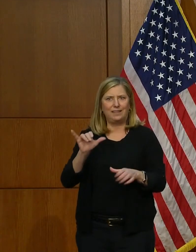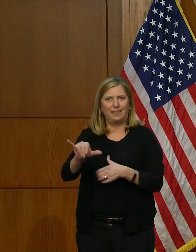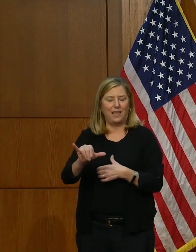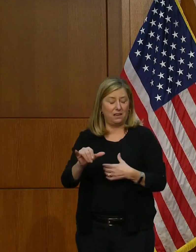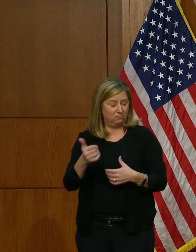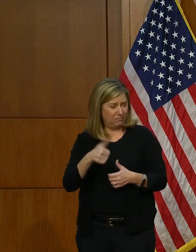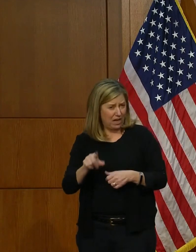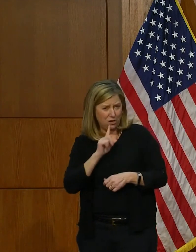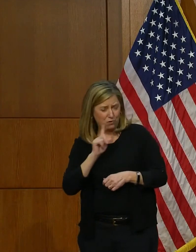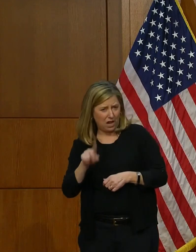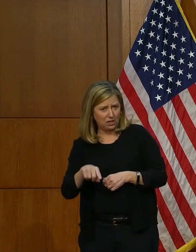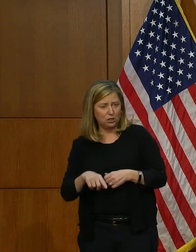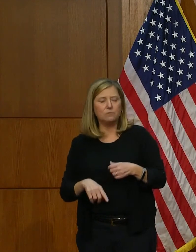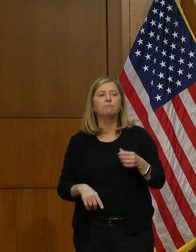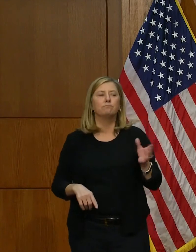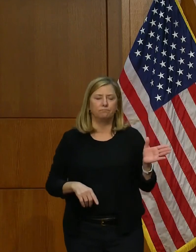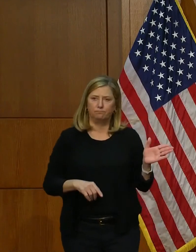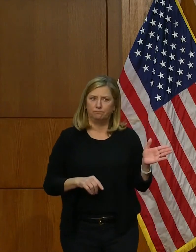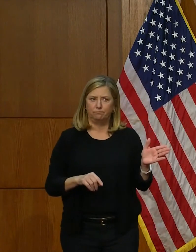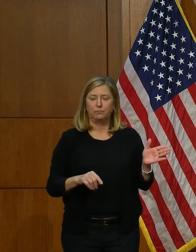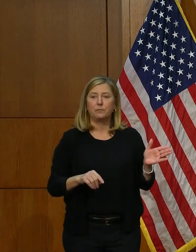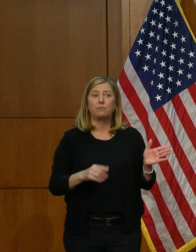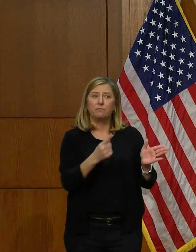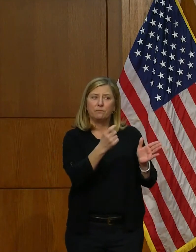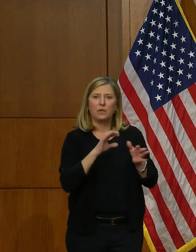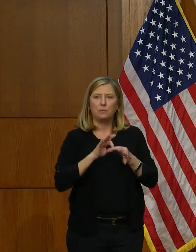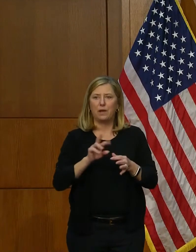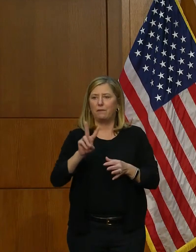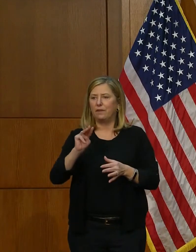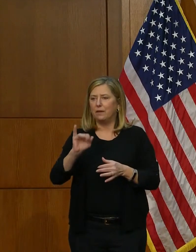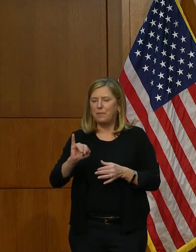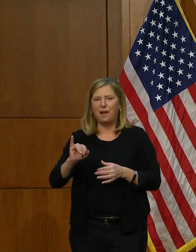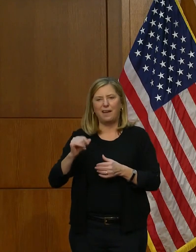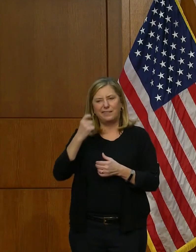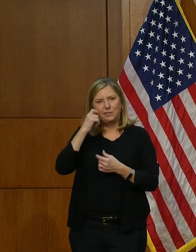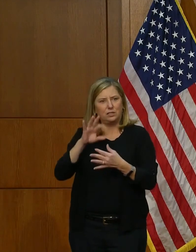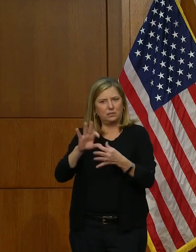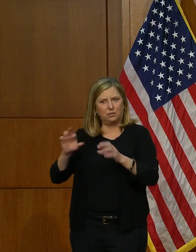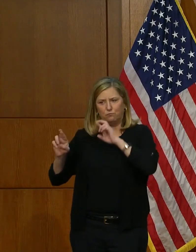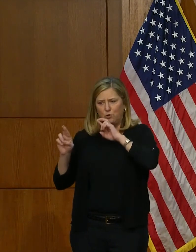YOU HAVE ANY REACTION TO THAT? YES THANK YOU. FOR THAT. THE QUESTION WAS ABOUT VDH, EMMA